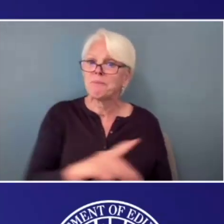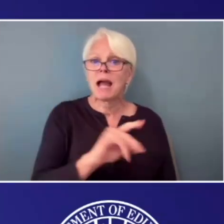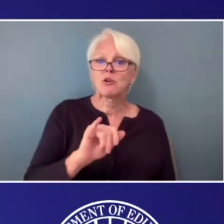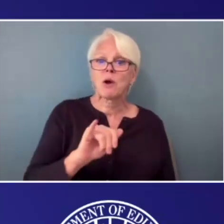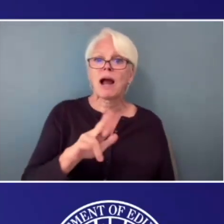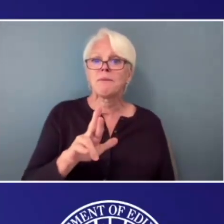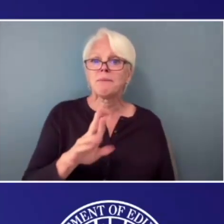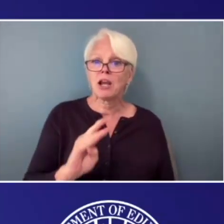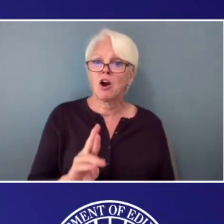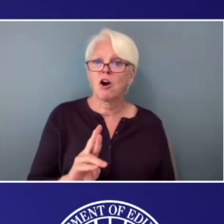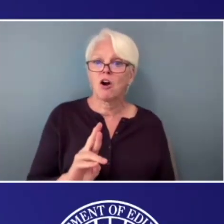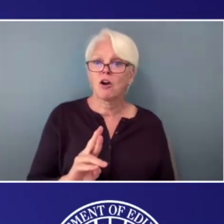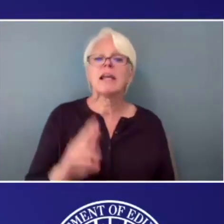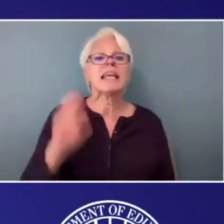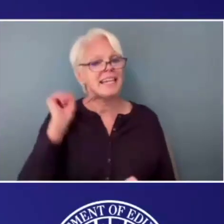Yes, that was my other -- yes, that was the okay.